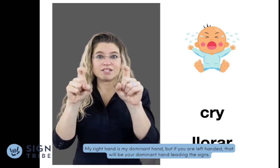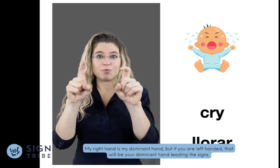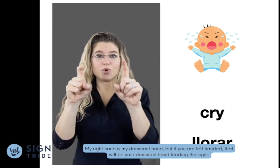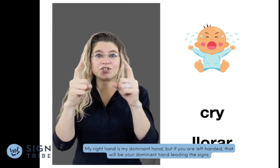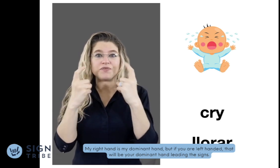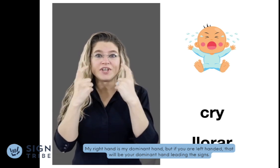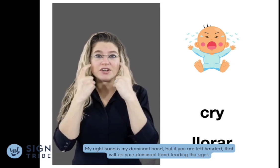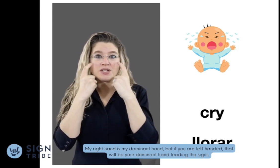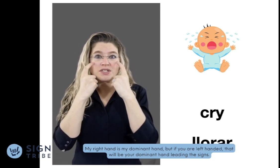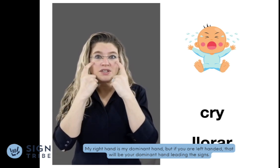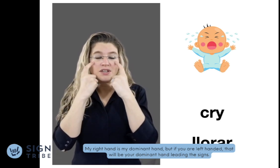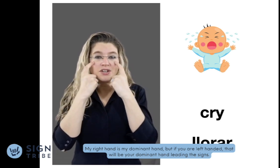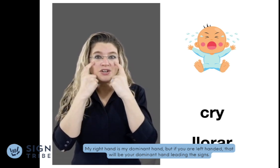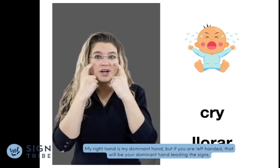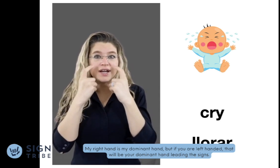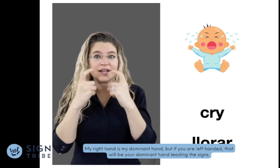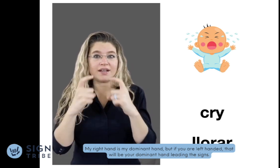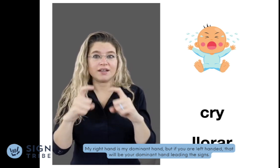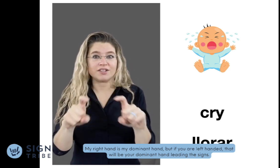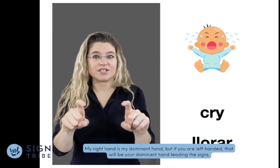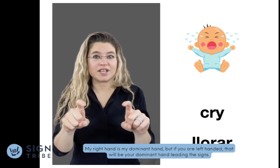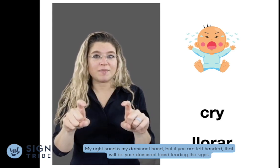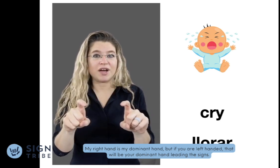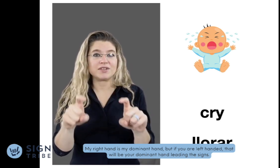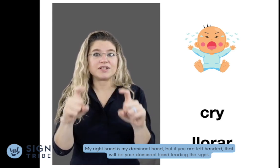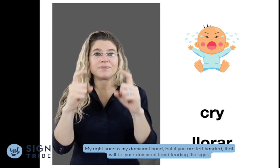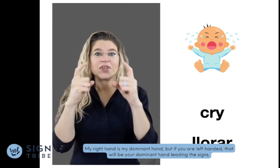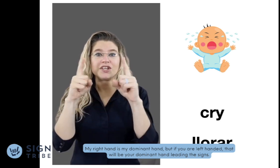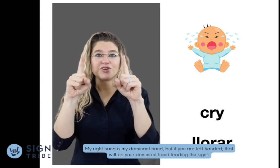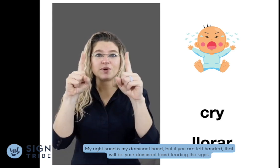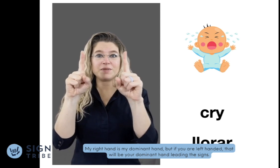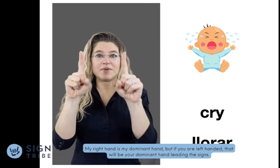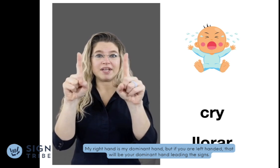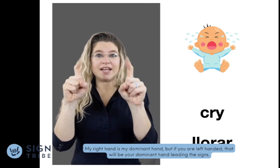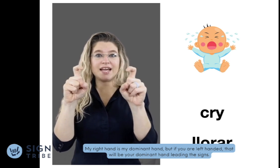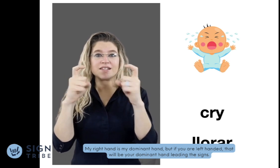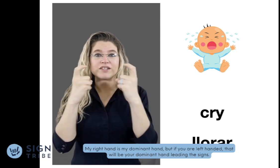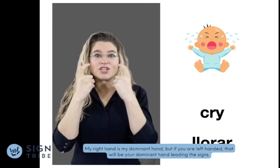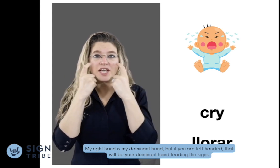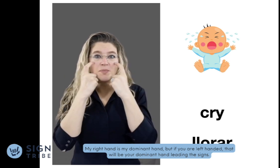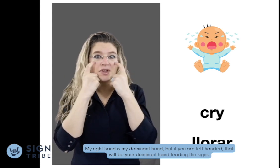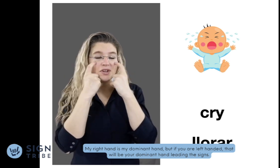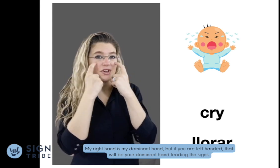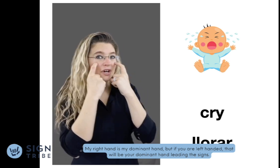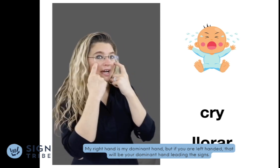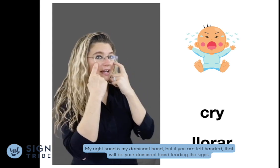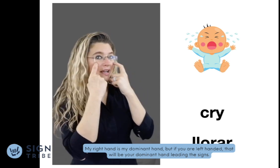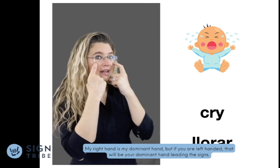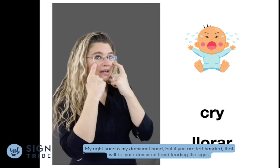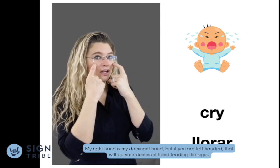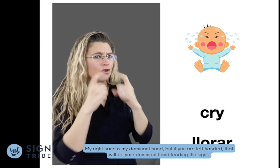pointer fingers under your eye and just come out. You're going to be in an X shape under your eye.